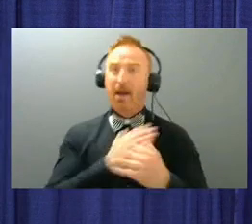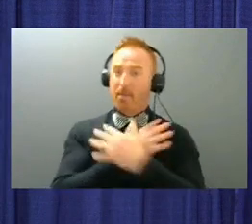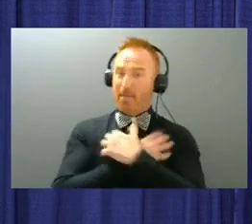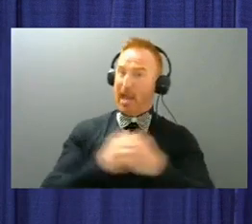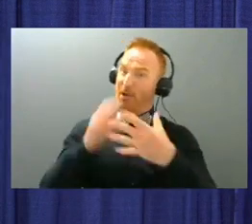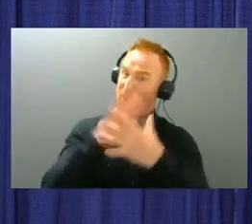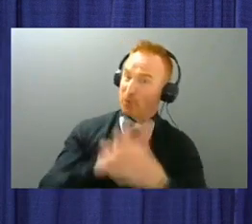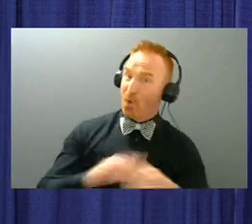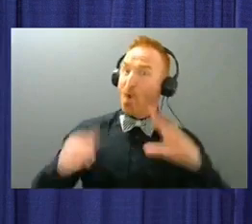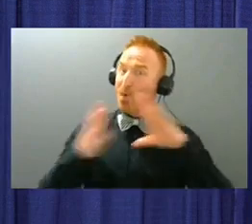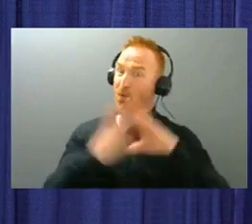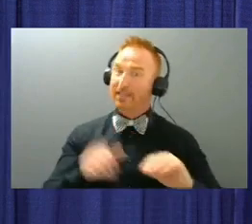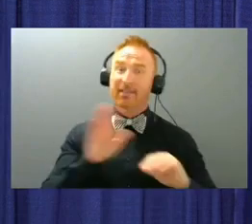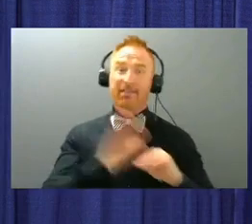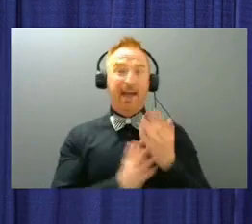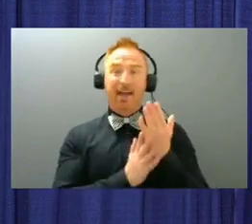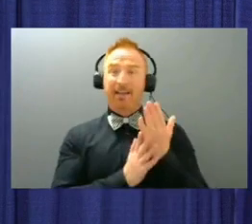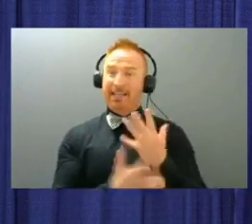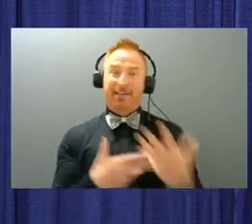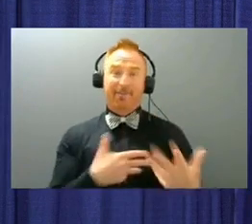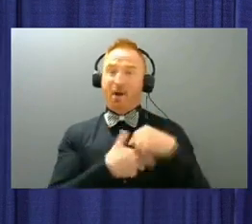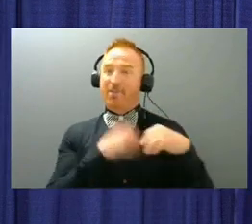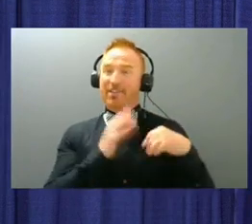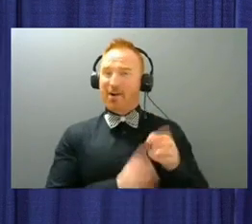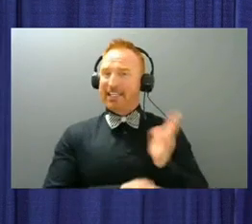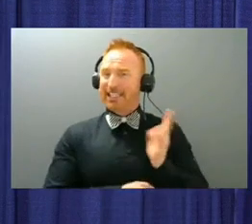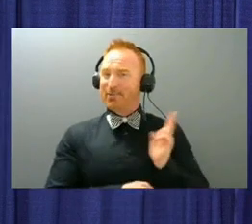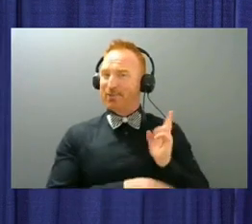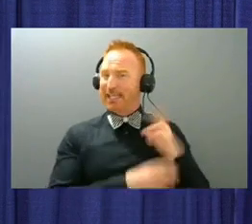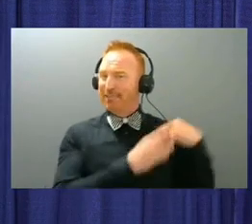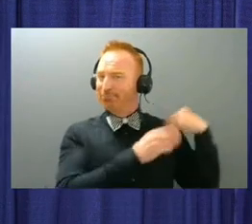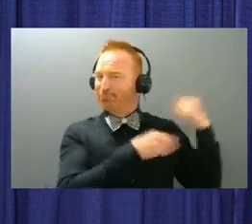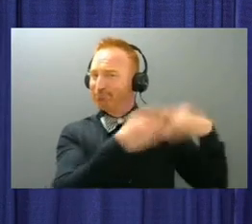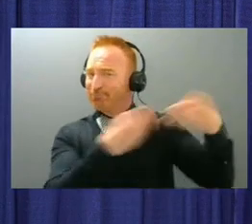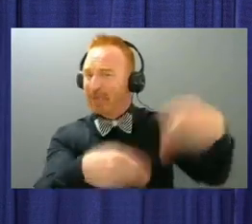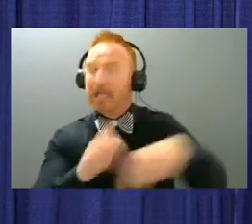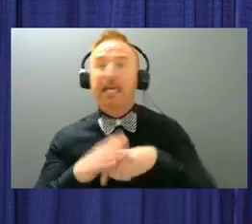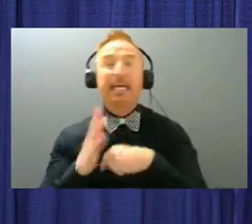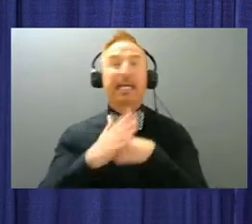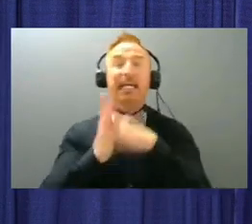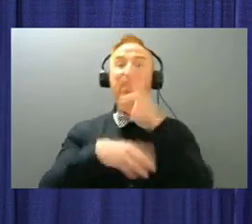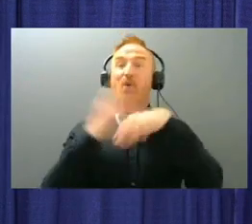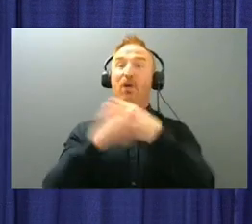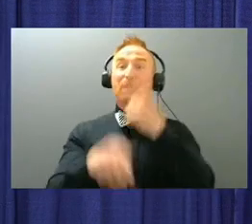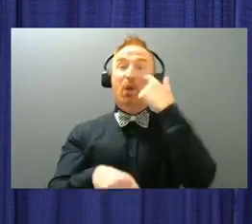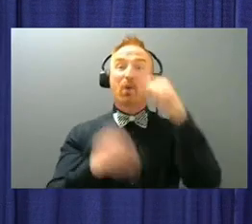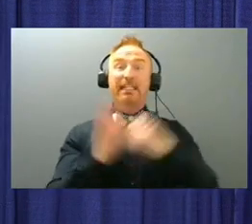is part of our lower. Around the world, we are seeing a resurgence of COVID-19 in a